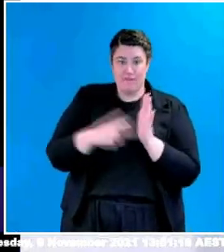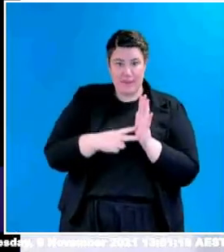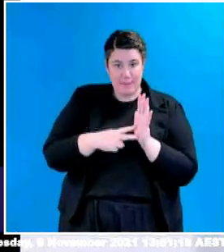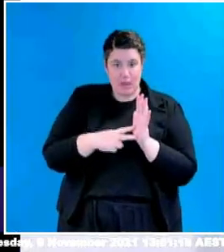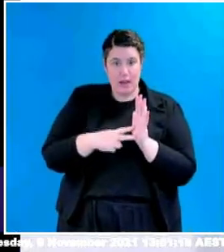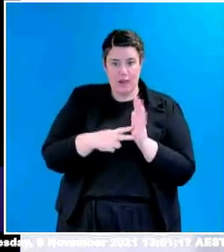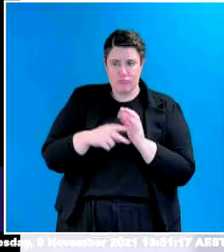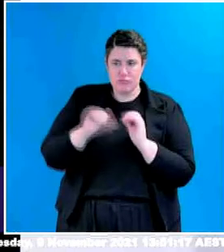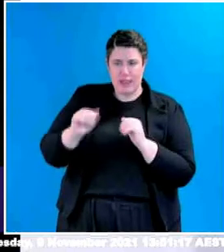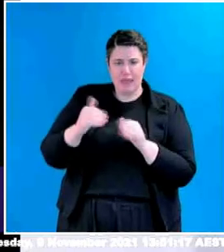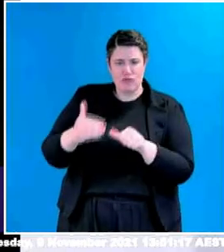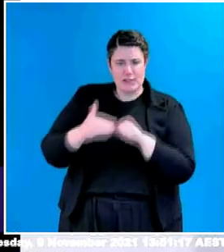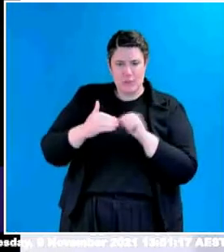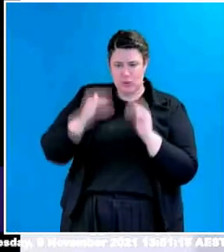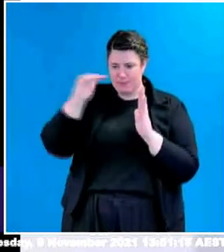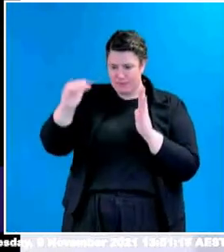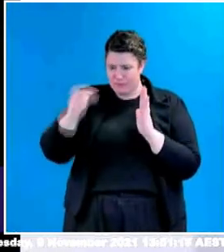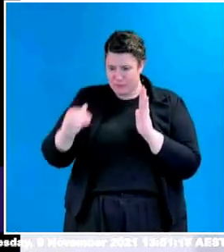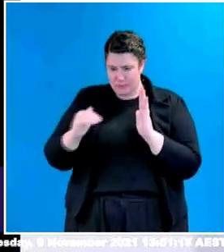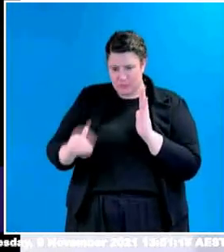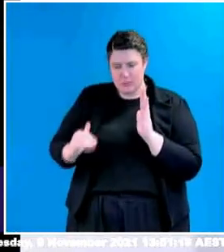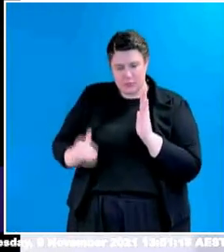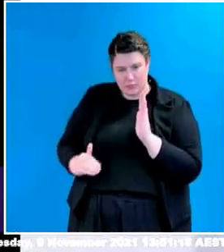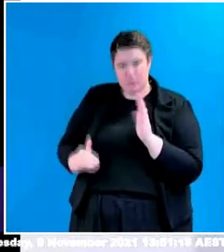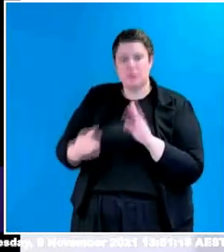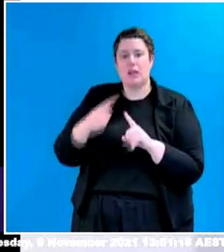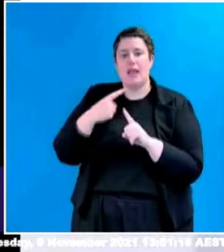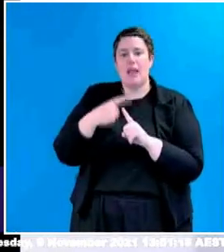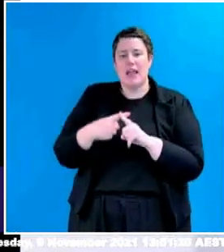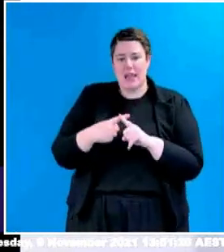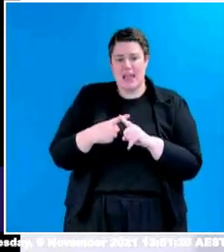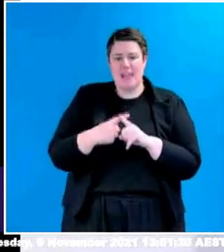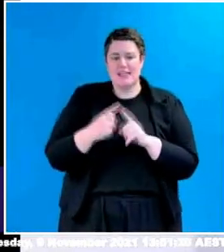touch on the issues I outlined in the opening.